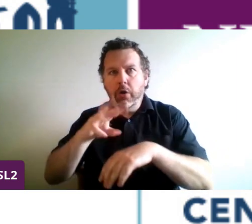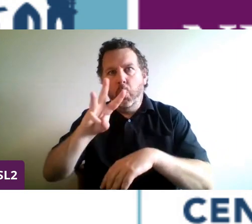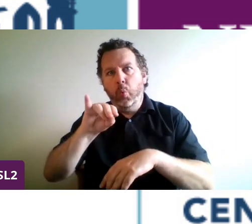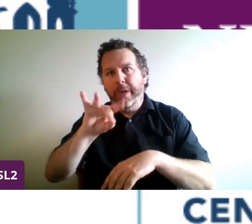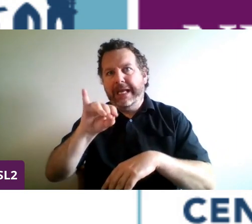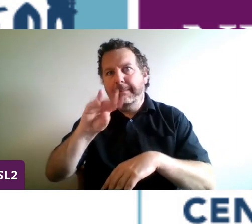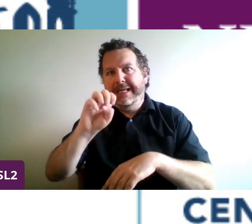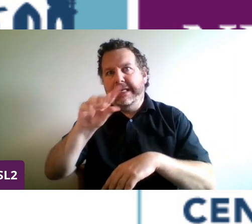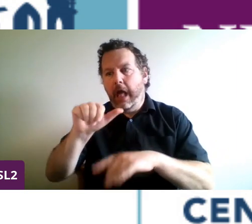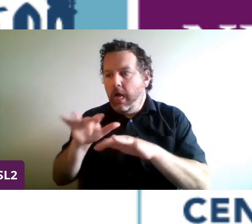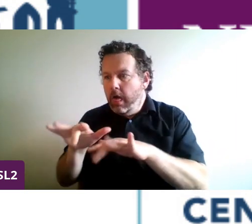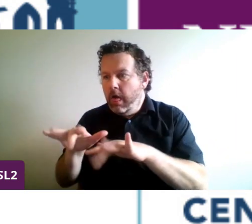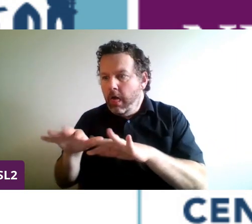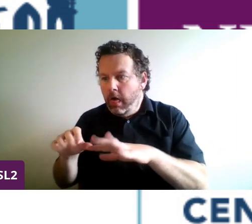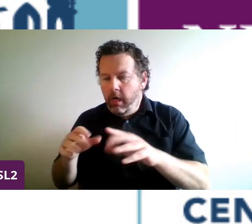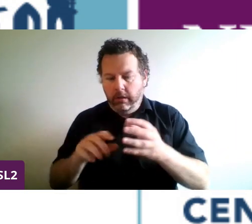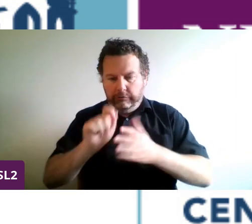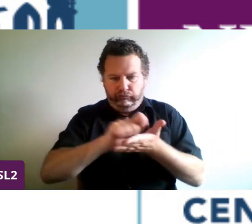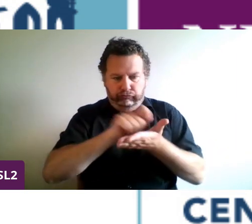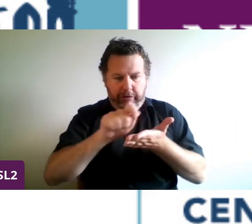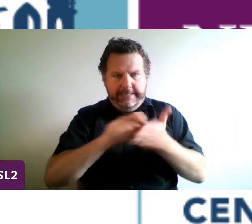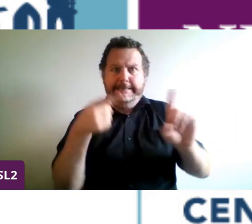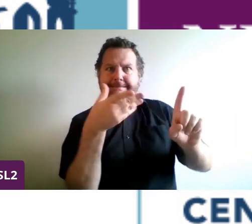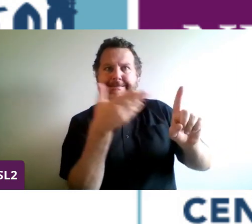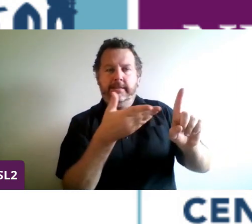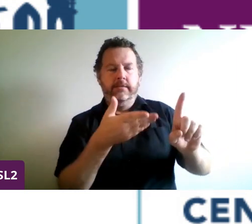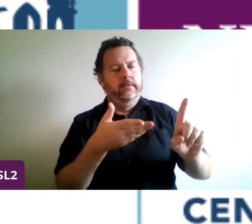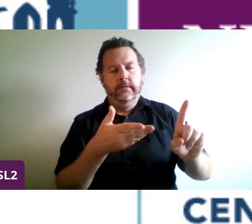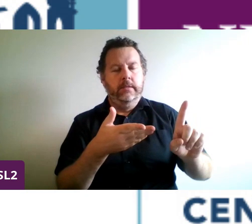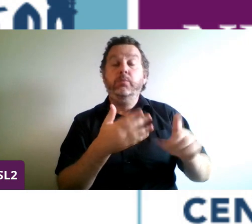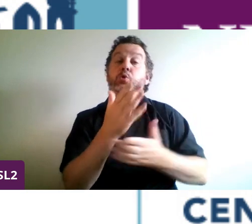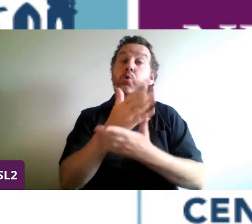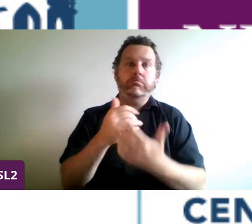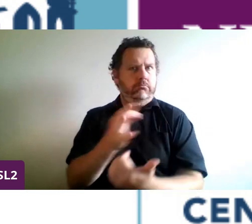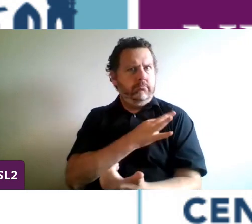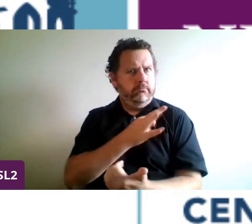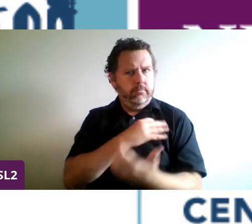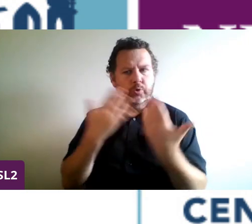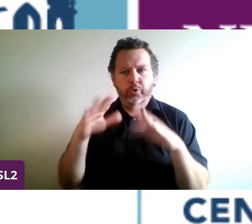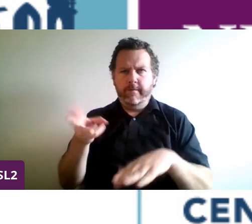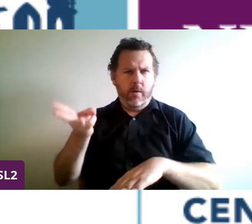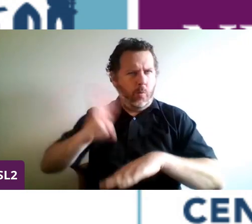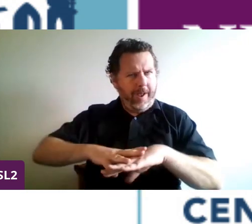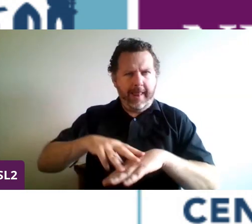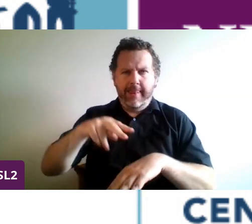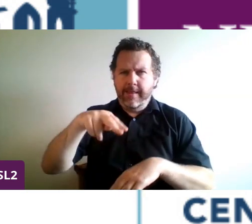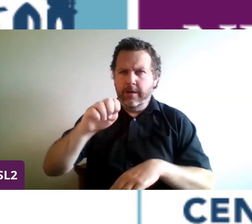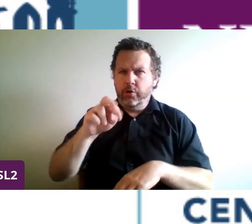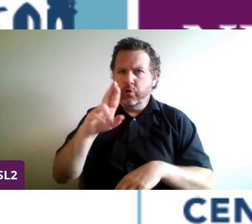I wanted to highlight two characters I think are really wonderful portrayals of neuro is persons,